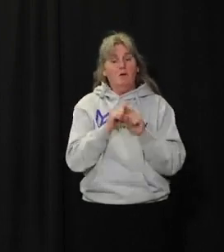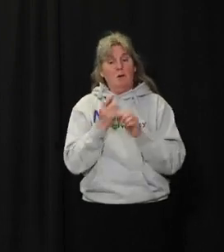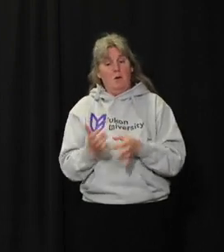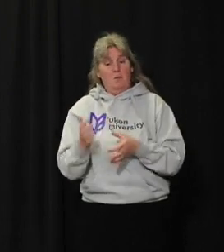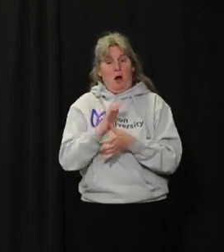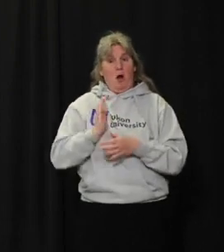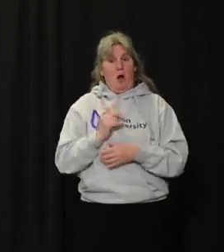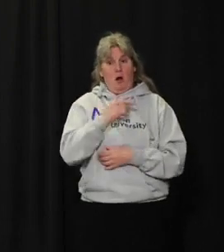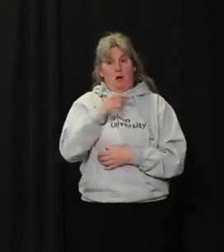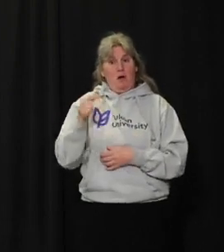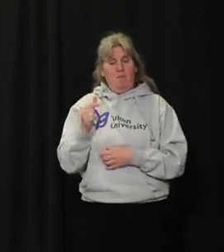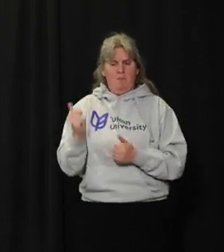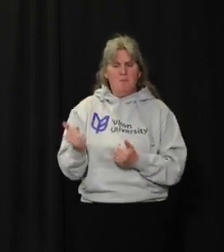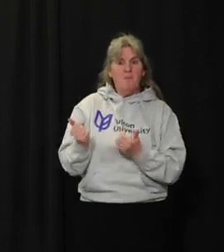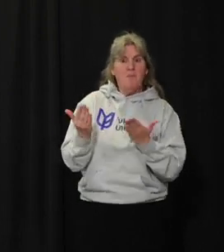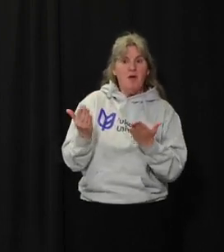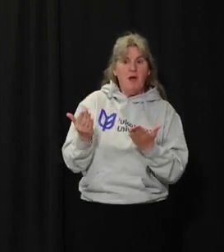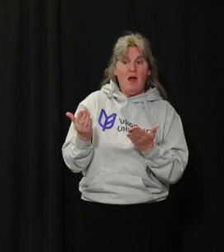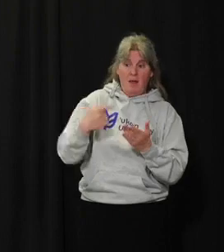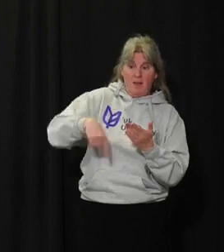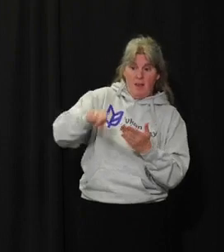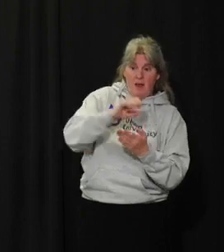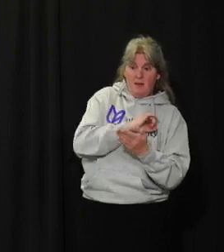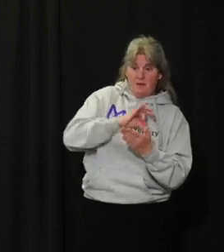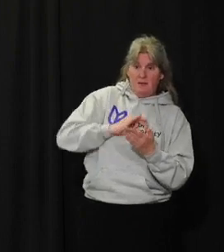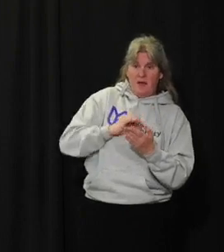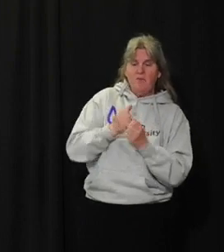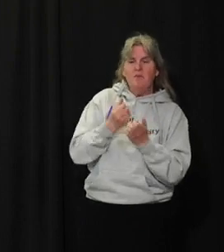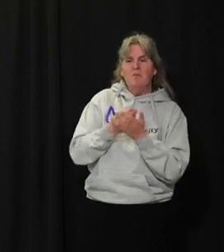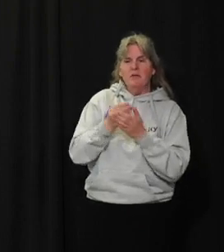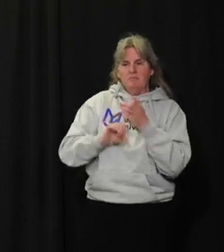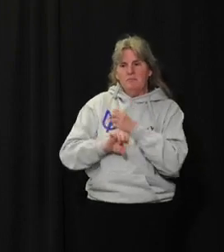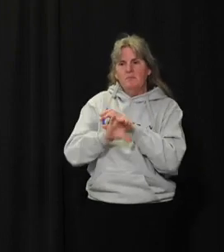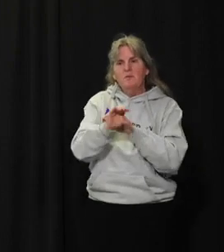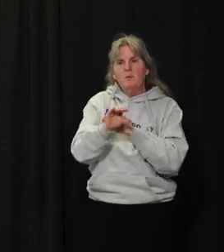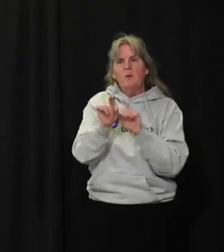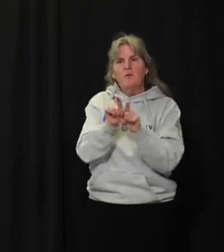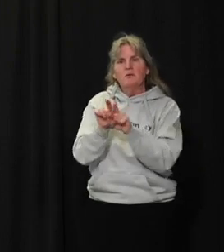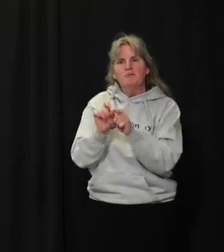It is also a priority of our government to provide these workers with financial assistance.